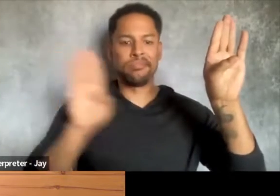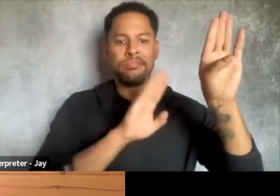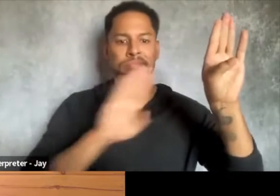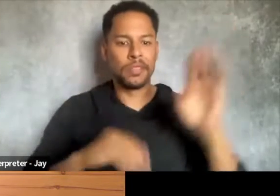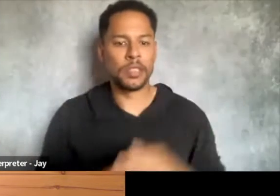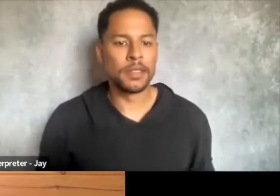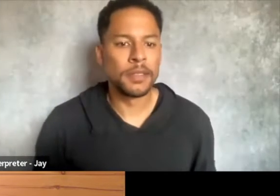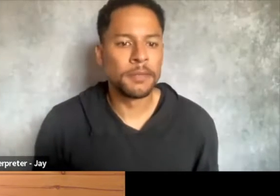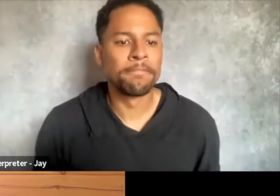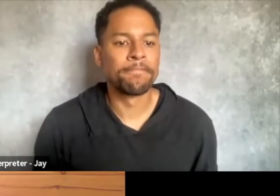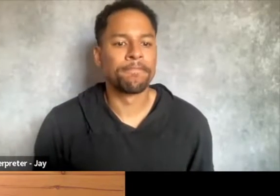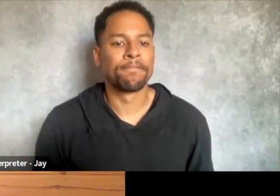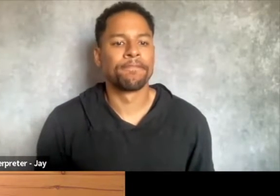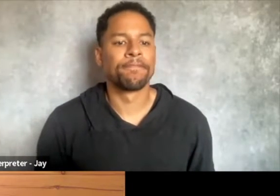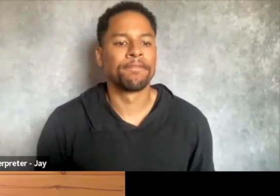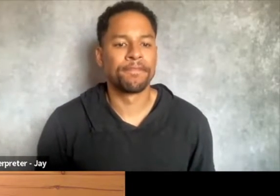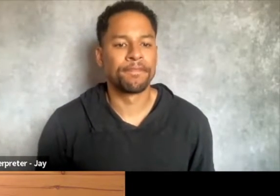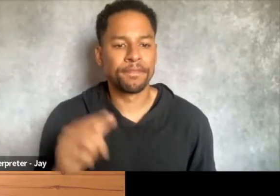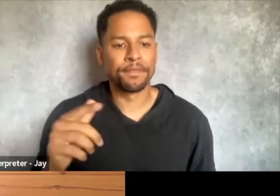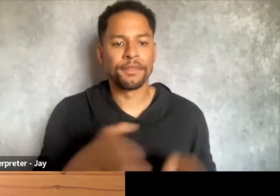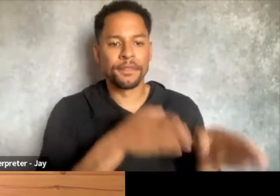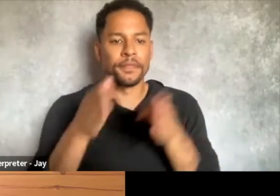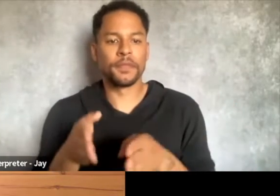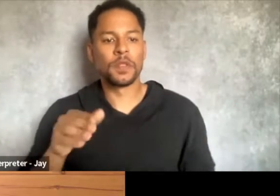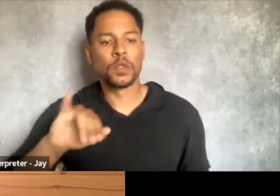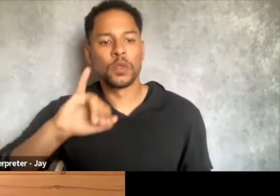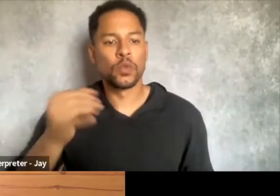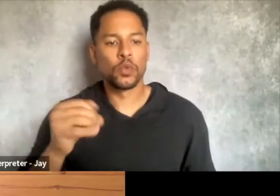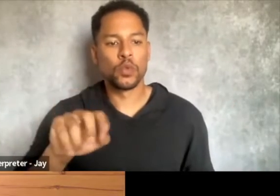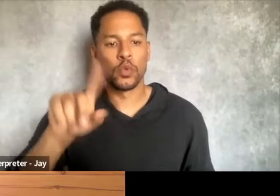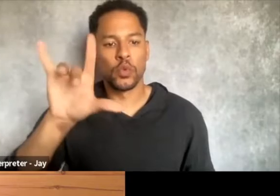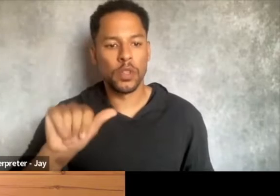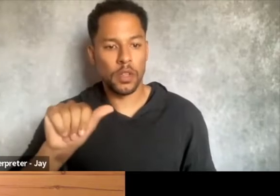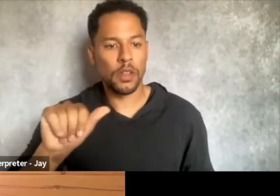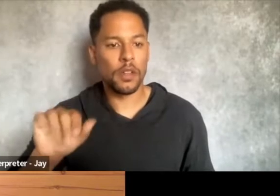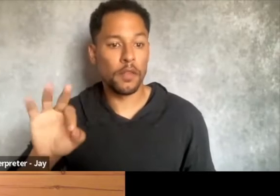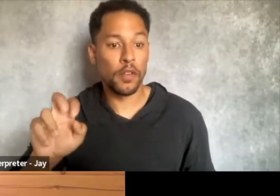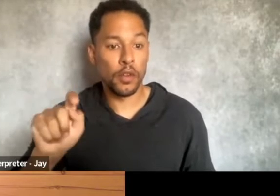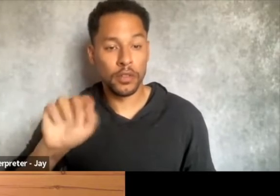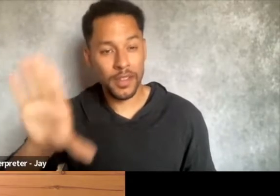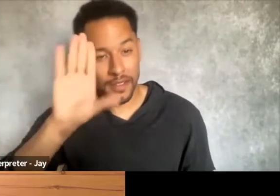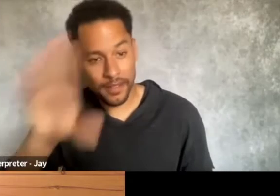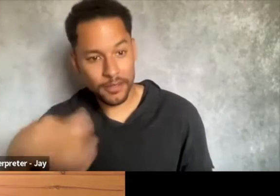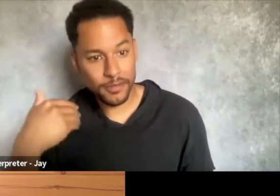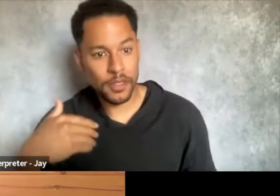Good evening, everyone. My name is Julia Fertel. I use she/her pronouns.